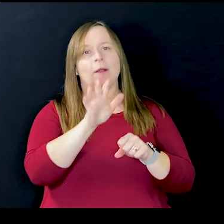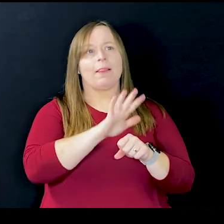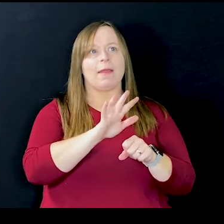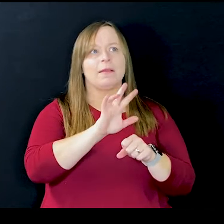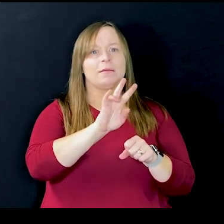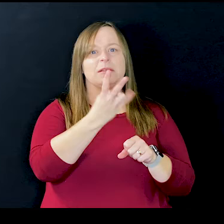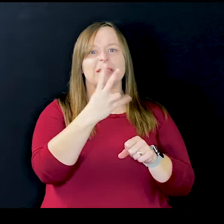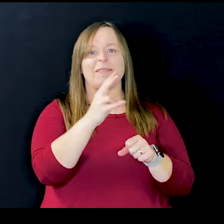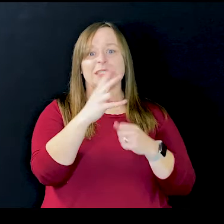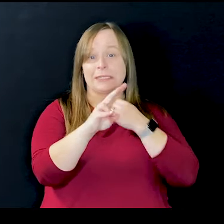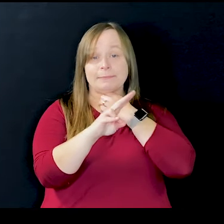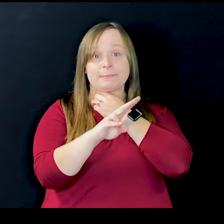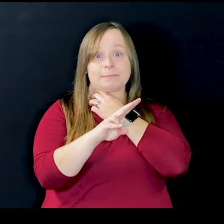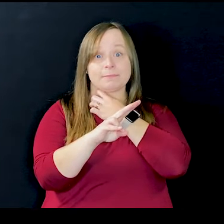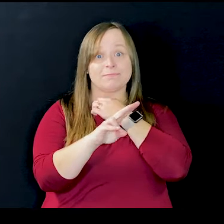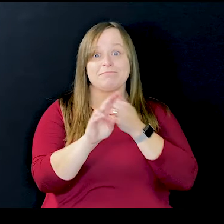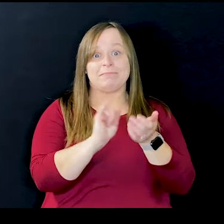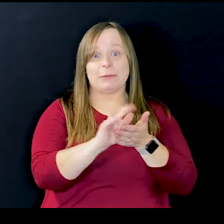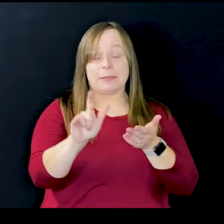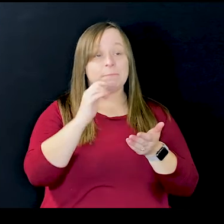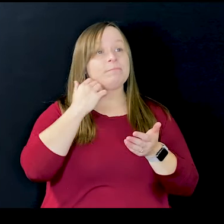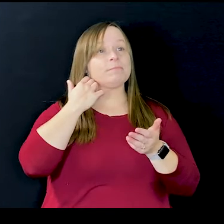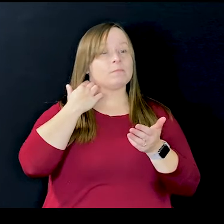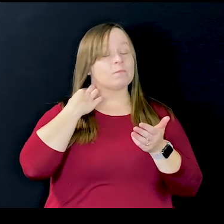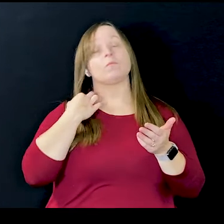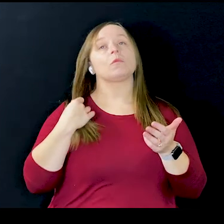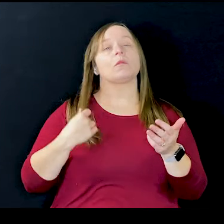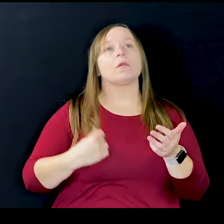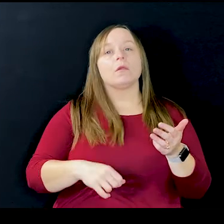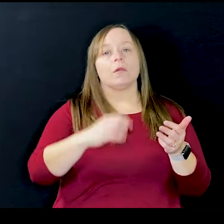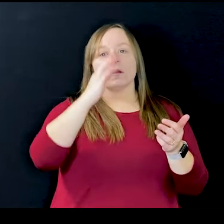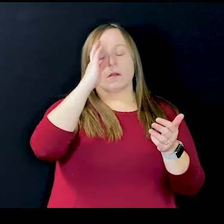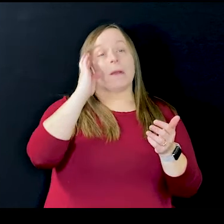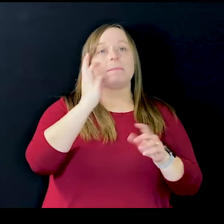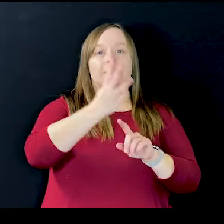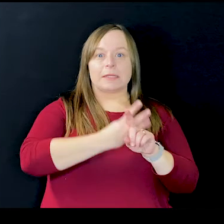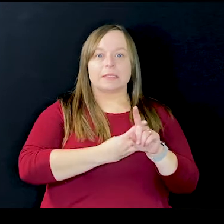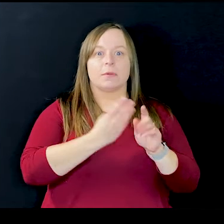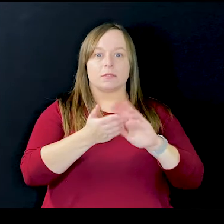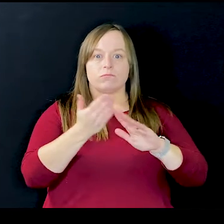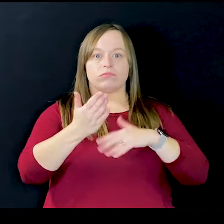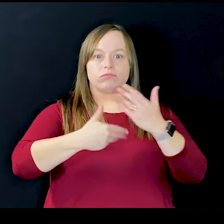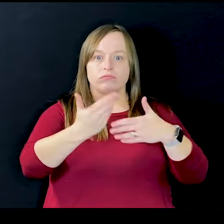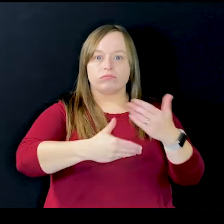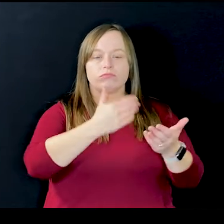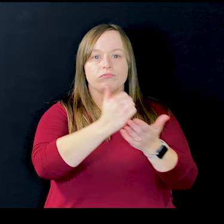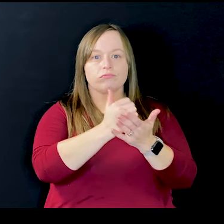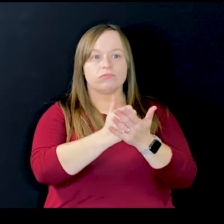was something like 17. And after about six months of operation,